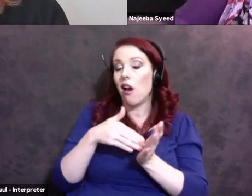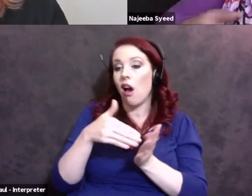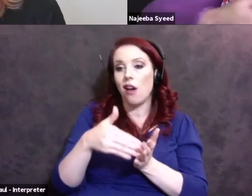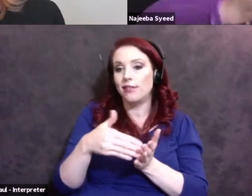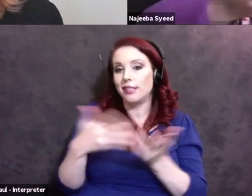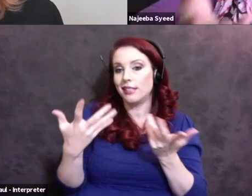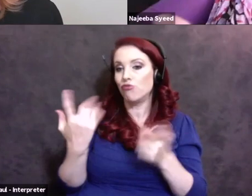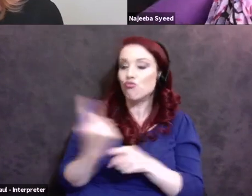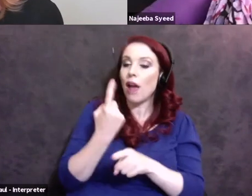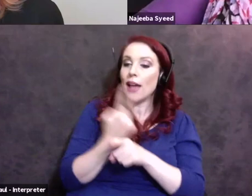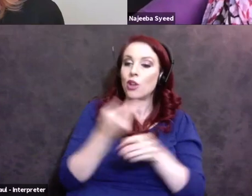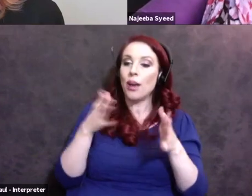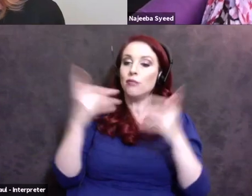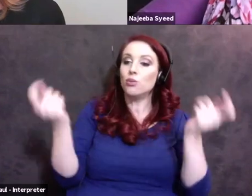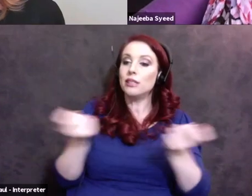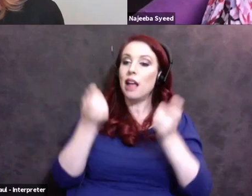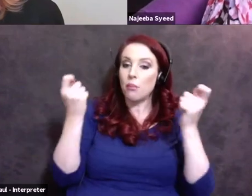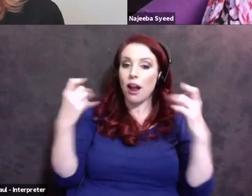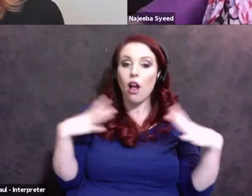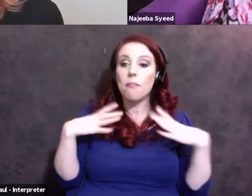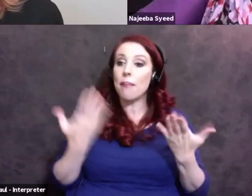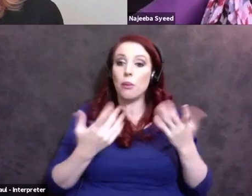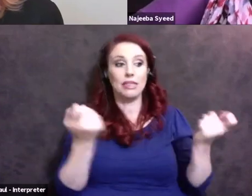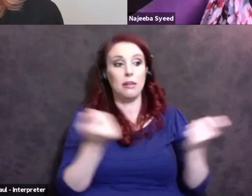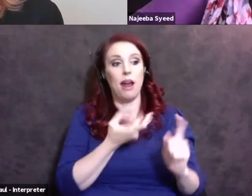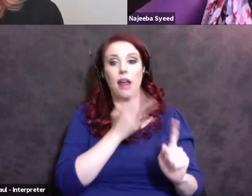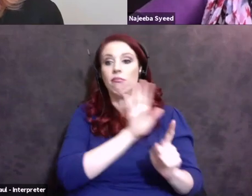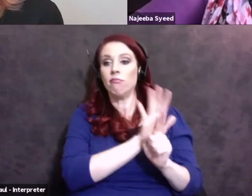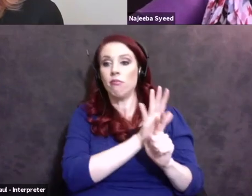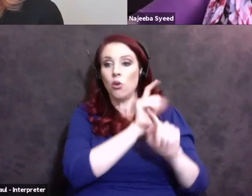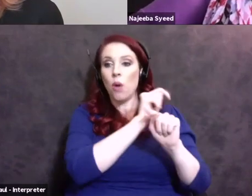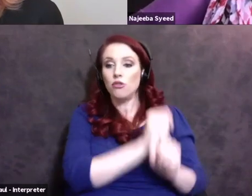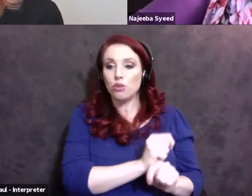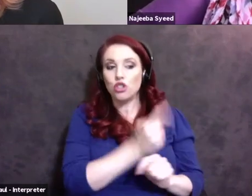We may celebrate holidays of one tradition or one community and this is an invitation